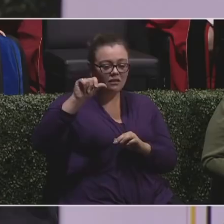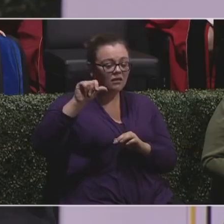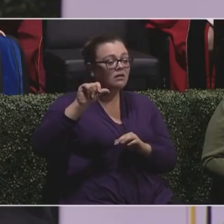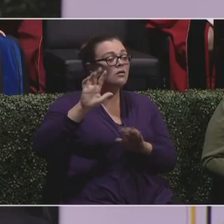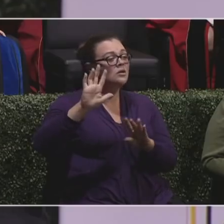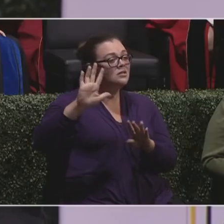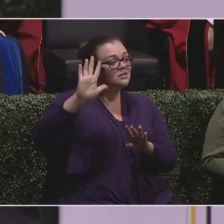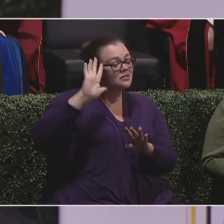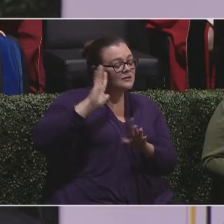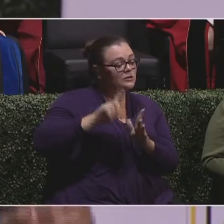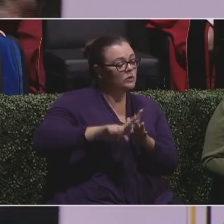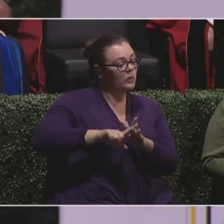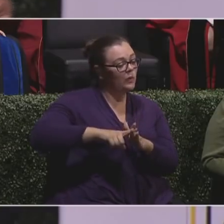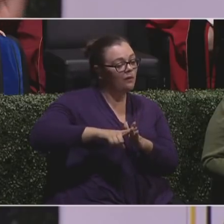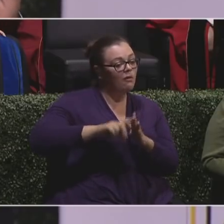THE LAW SCHOOL, I STUMBLED ON A CHANCE